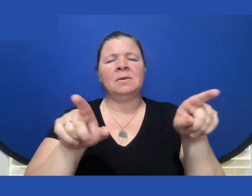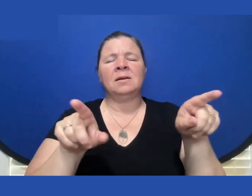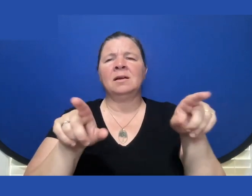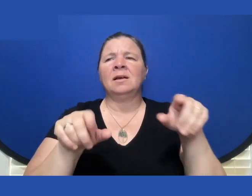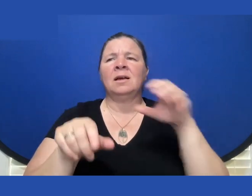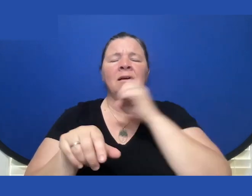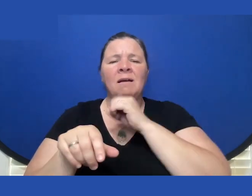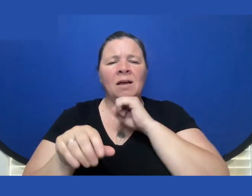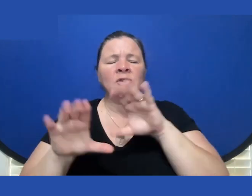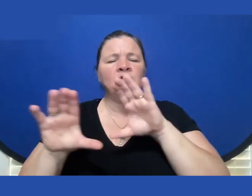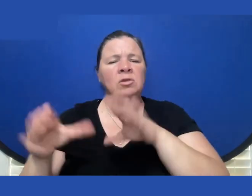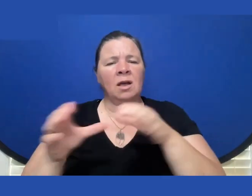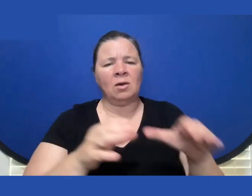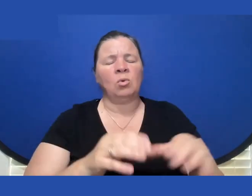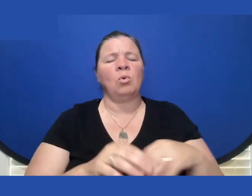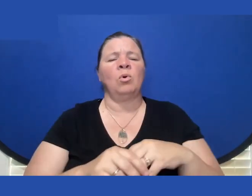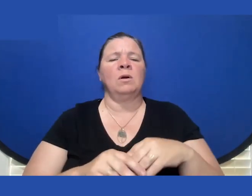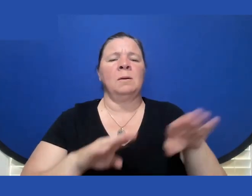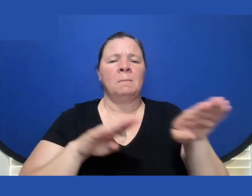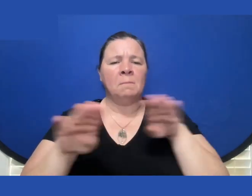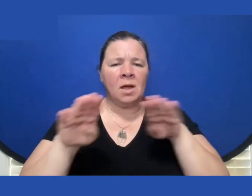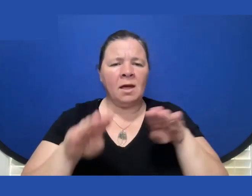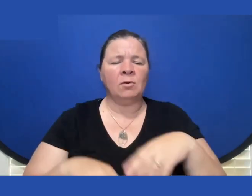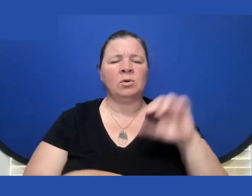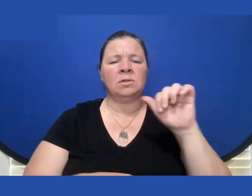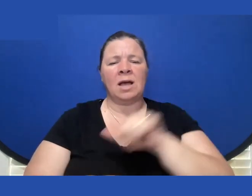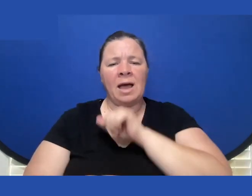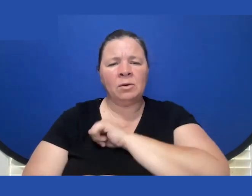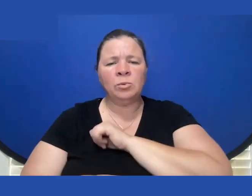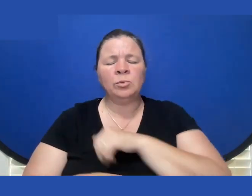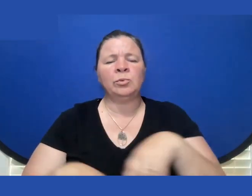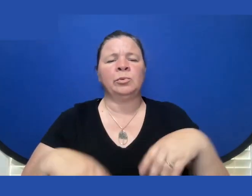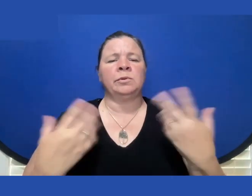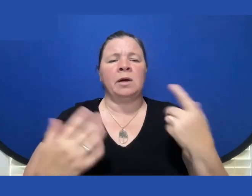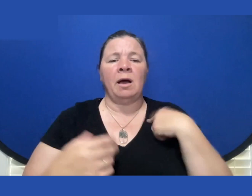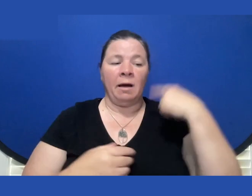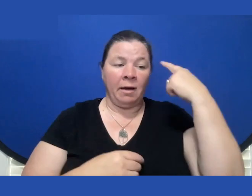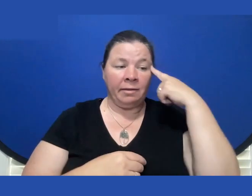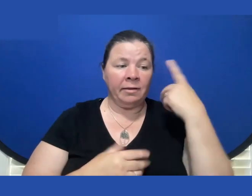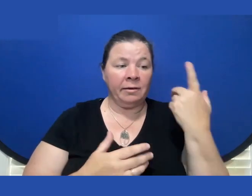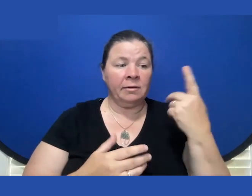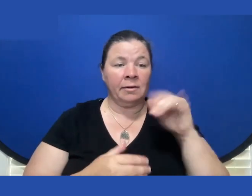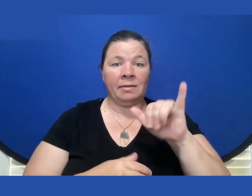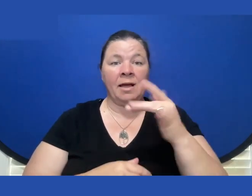the same behaviors and the same attitudes. But you know, I think that that type of diversity